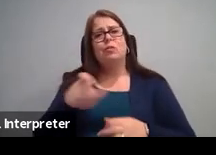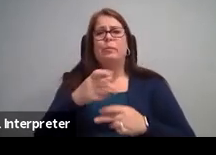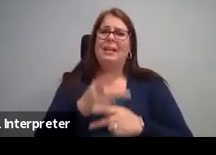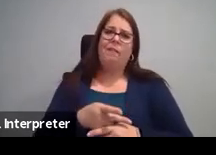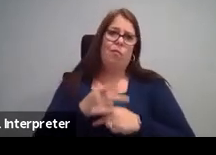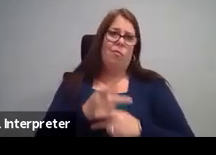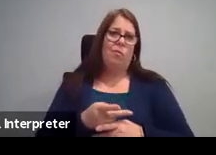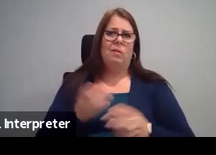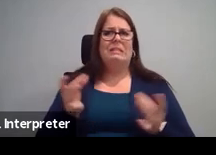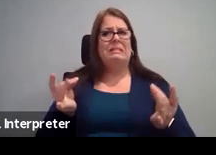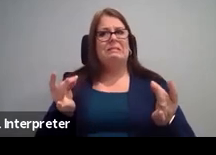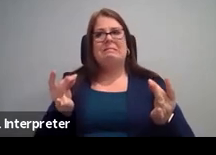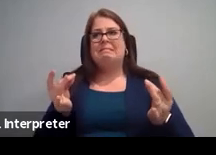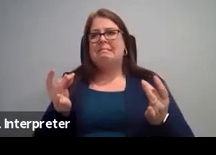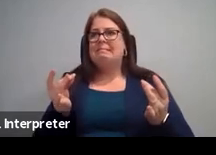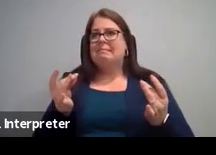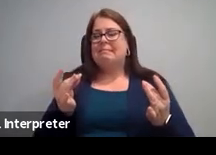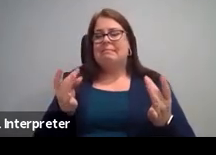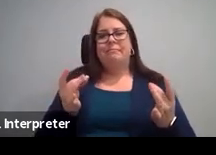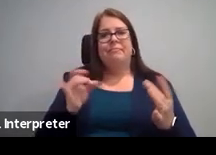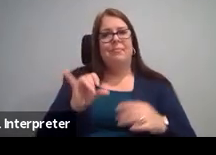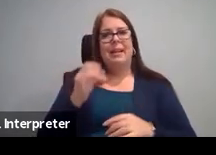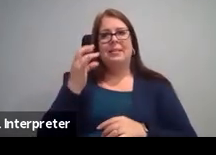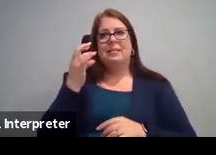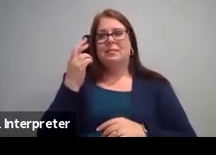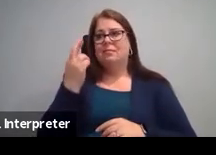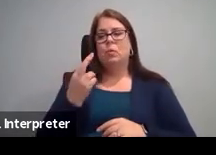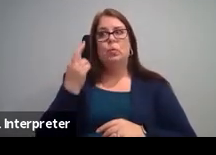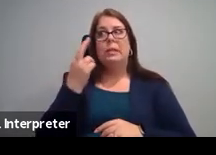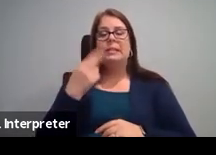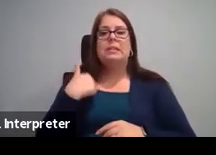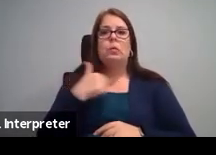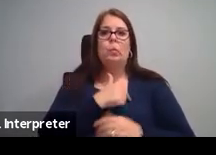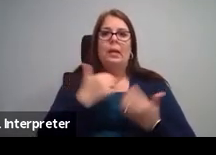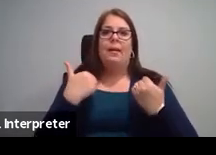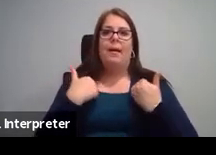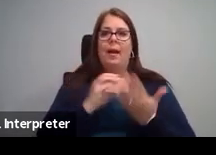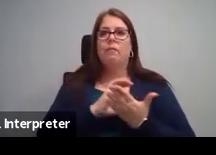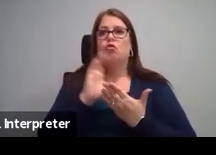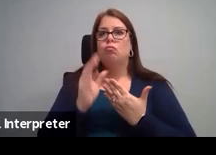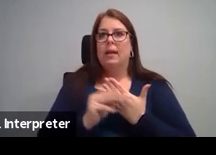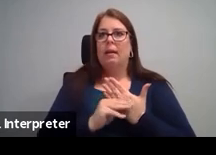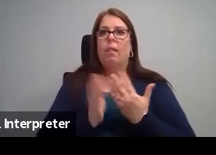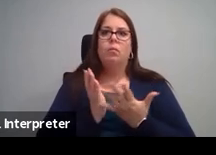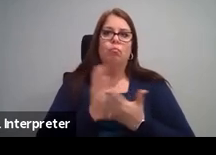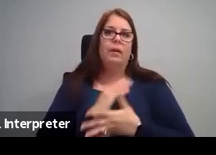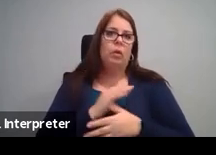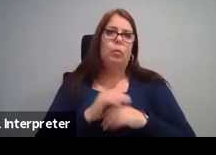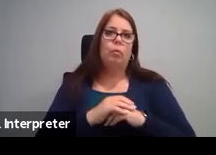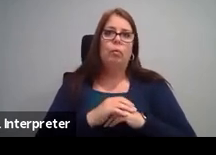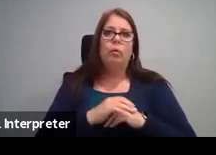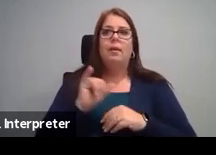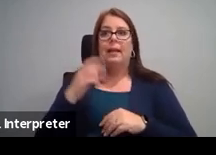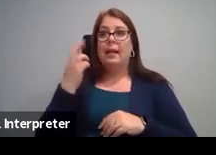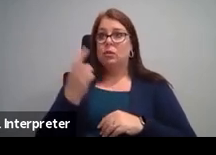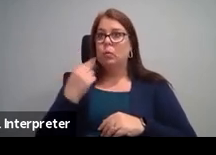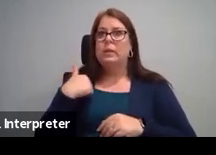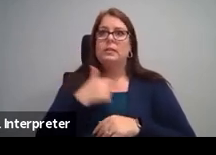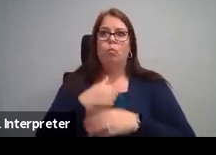Laurie Arnold: That's, that's why. Again, I'll go back. That's why we have curriculum reviews. That's why we pilot or textbooks. That's why we adopt textbooks. This is